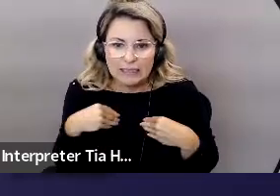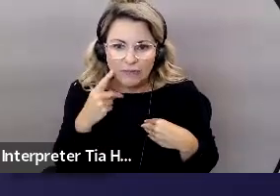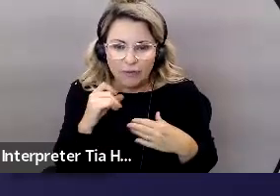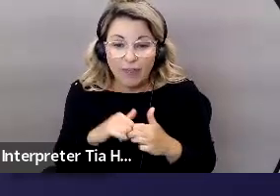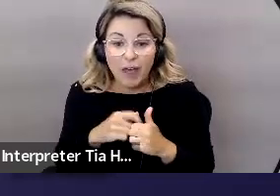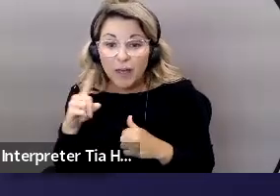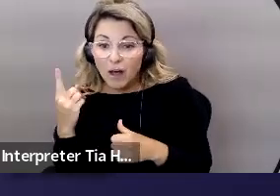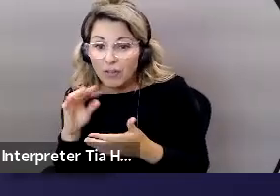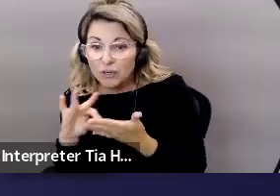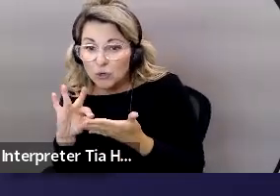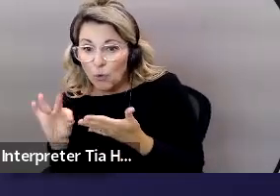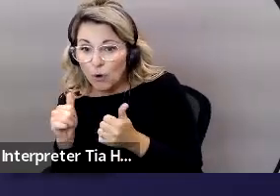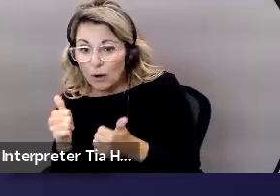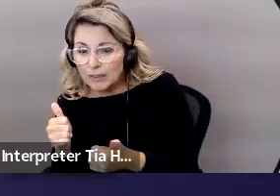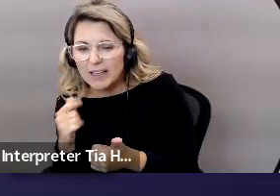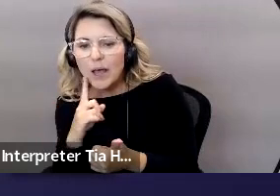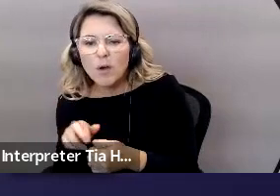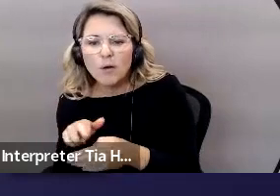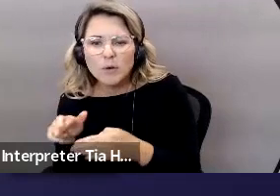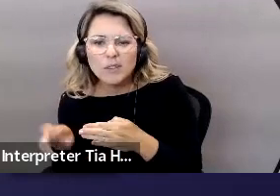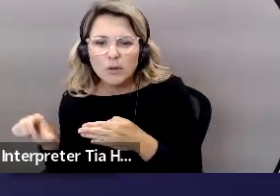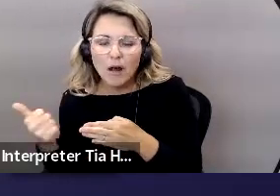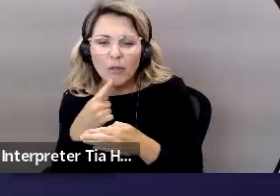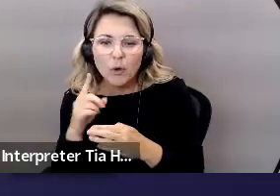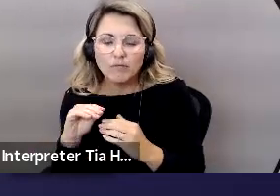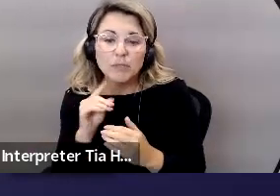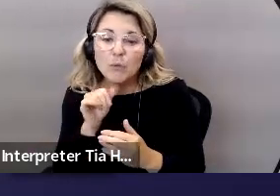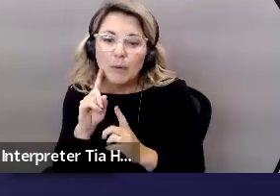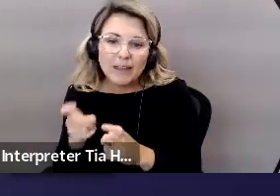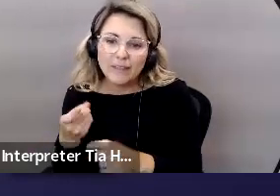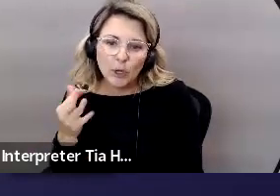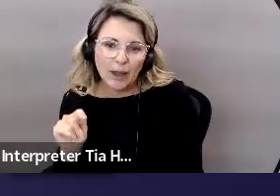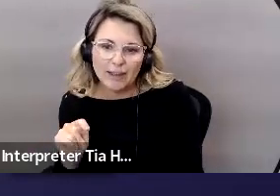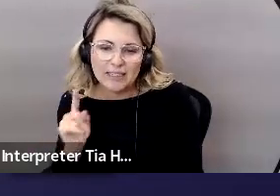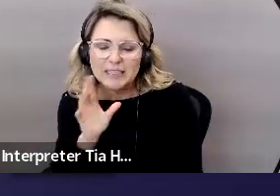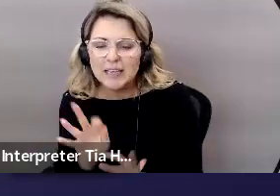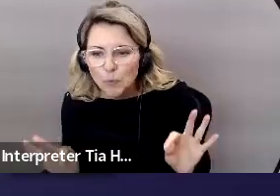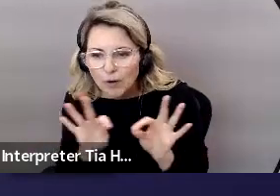that'll come out in other ways and you won't get the grant. So, it's very important to show